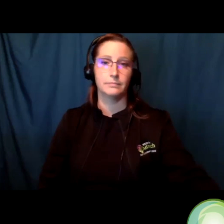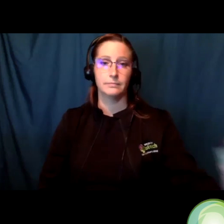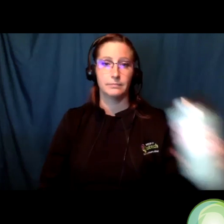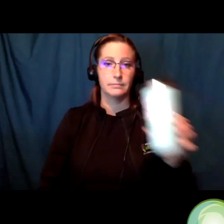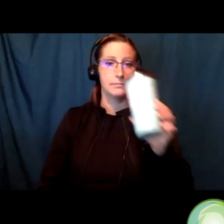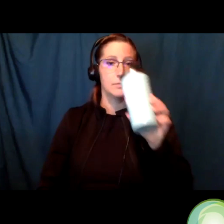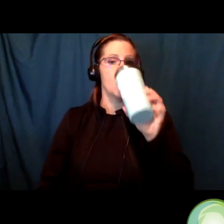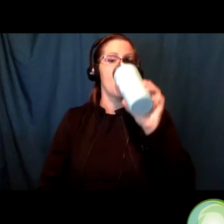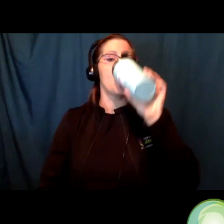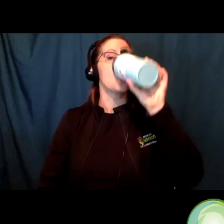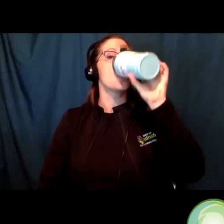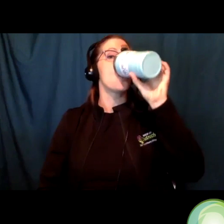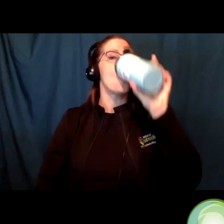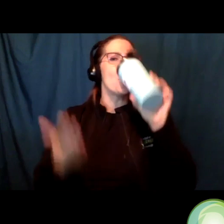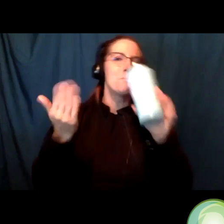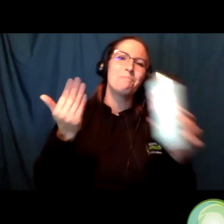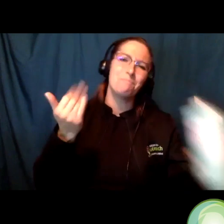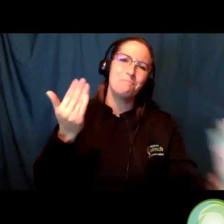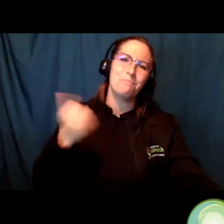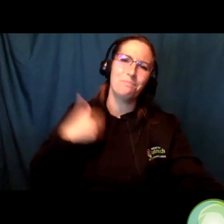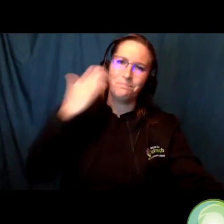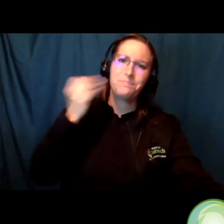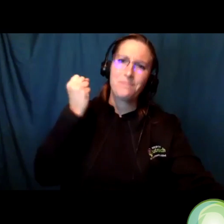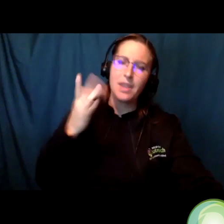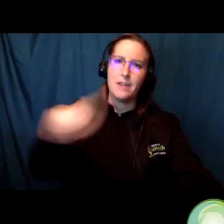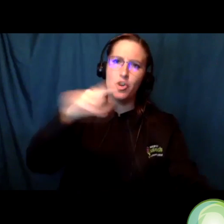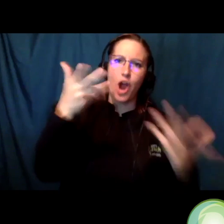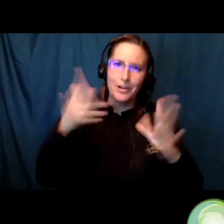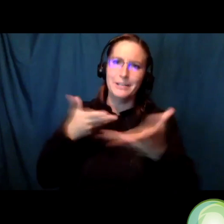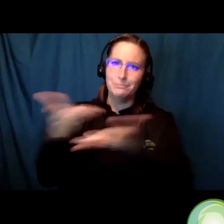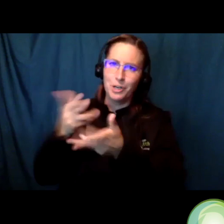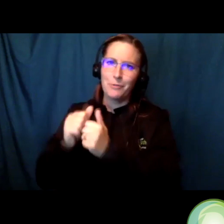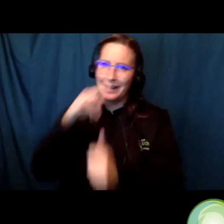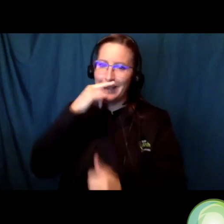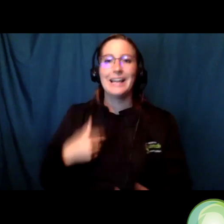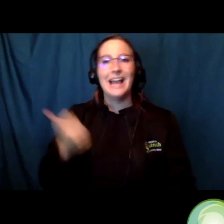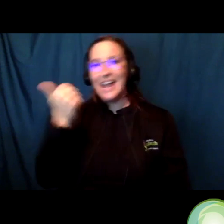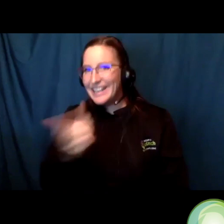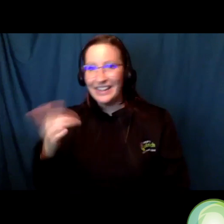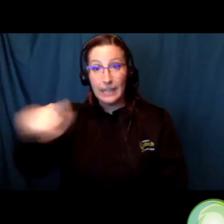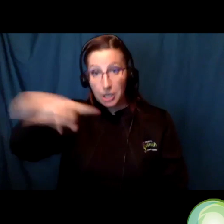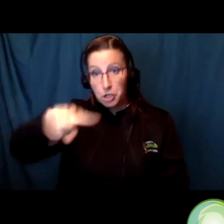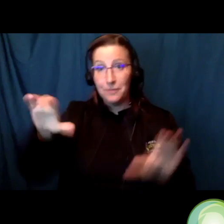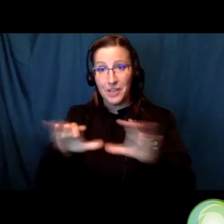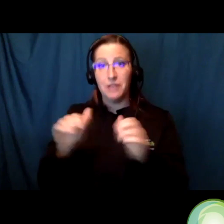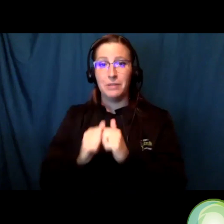Come on, I know a lot of you guys are already working with kids. Do you have any other things that you've done with those two themes--